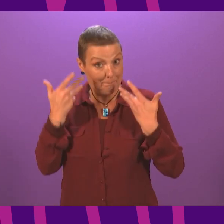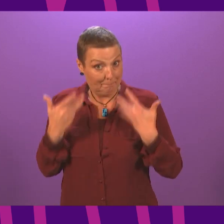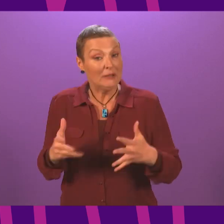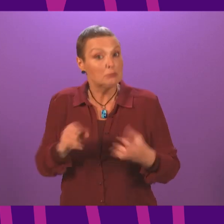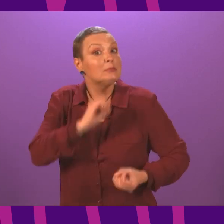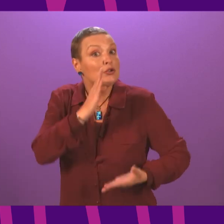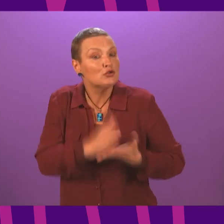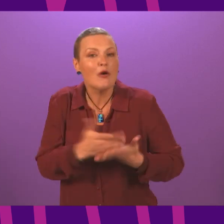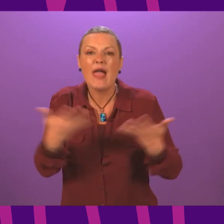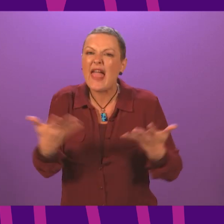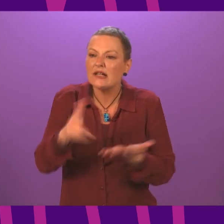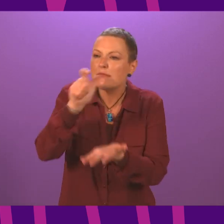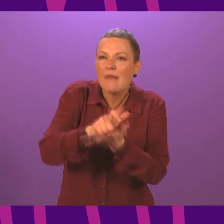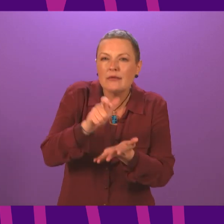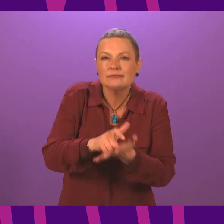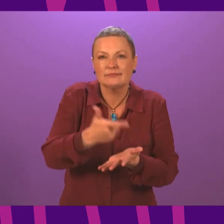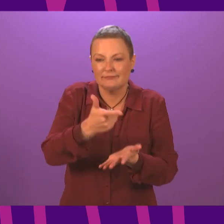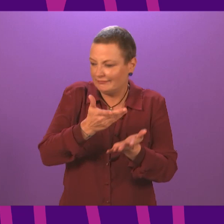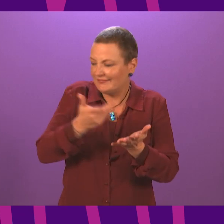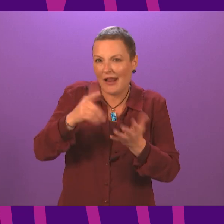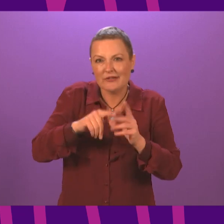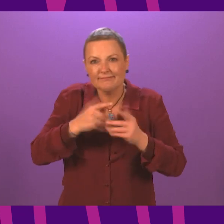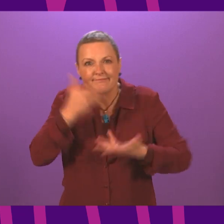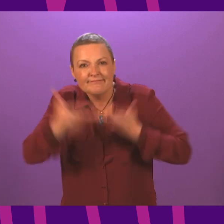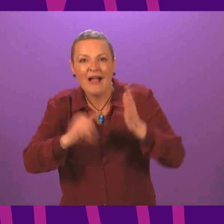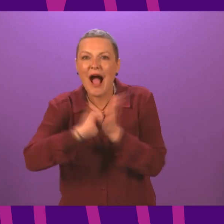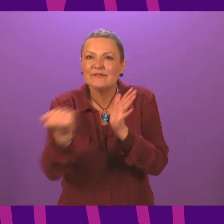ensured that, during the Covid pandemic, there have been marketing campaigns to encourage people